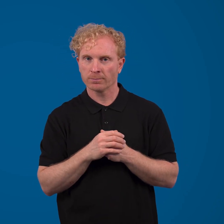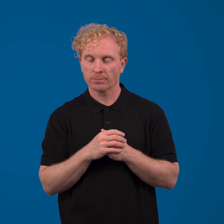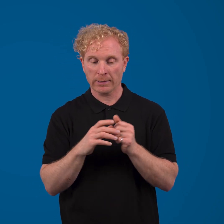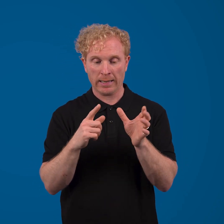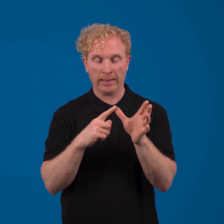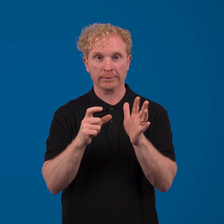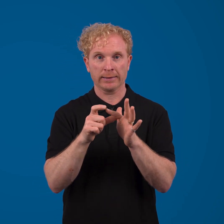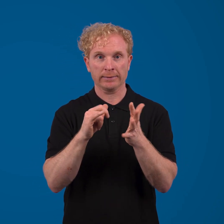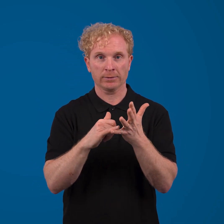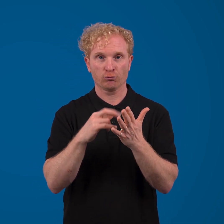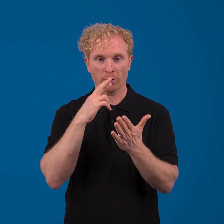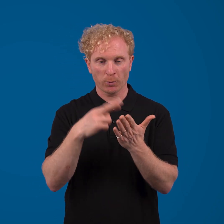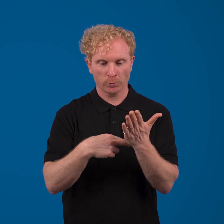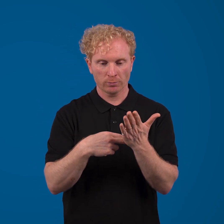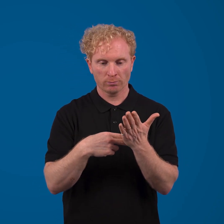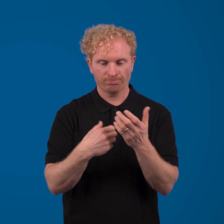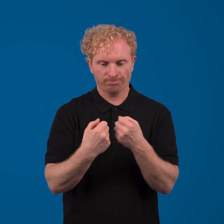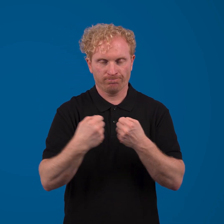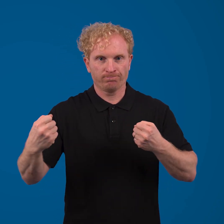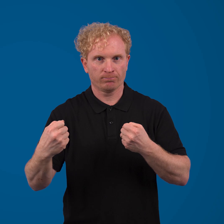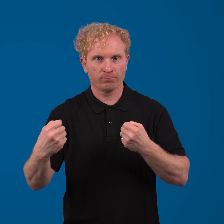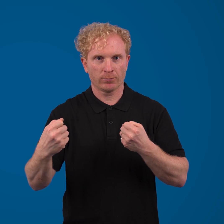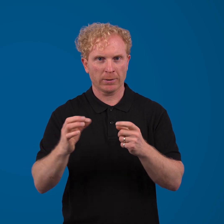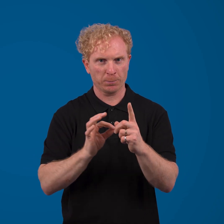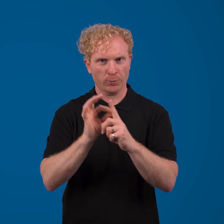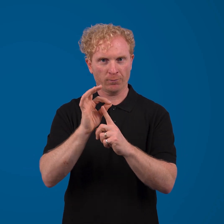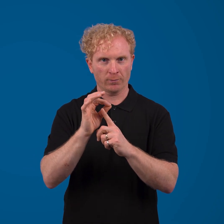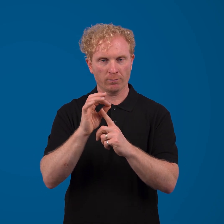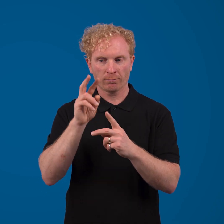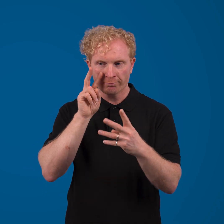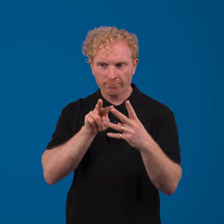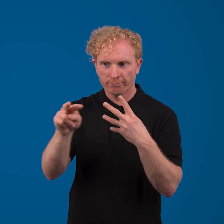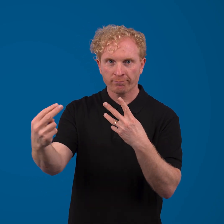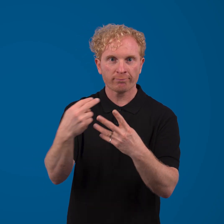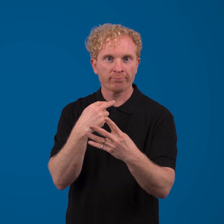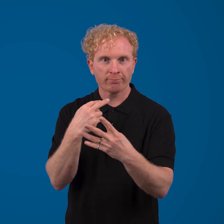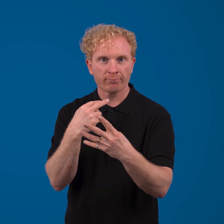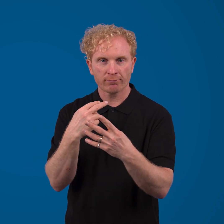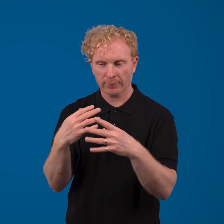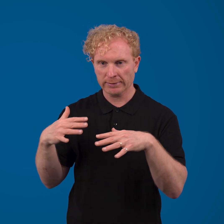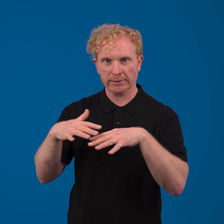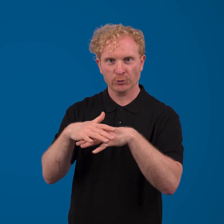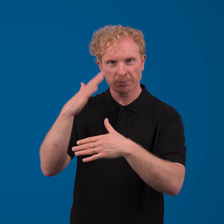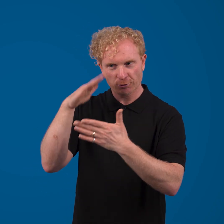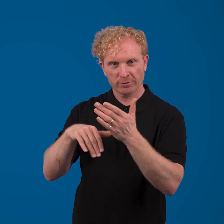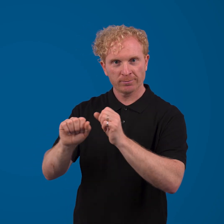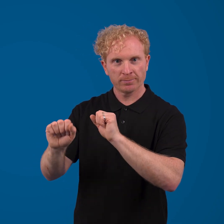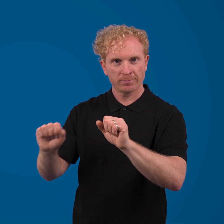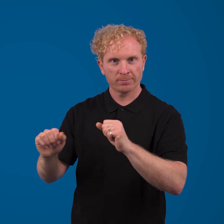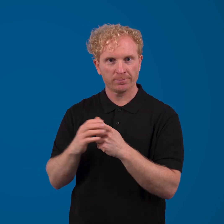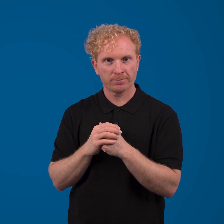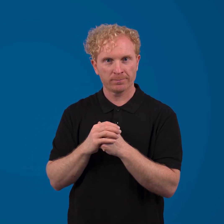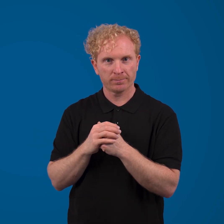Extend ADS reporting to improve visibility of intersectional experiences